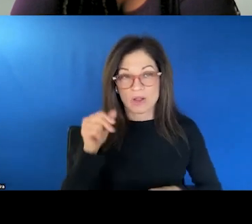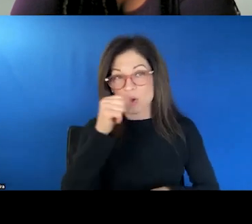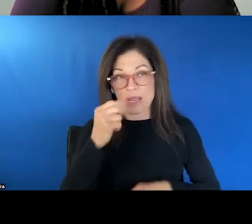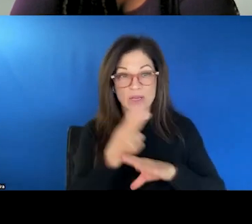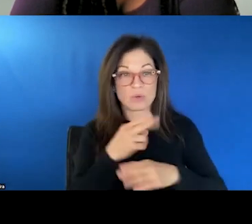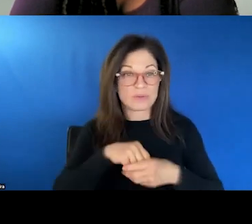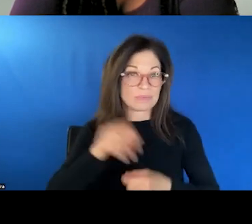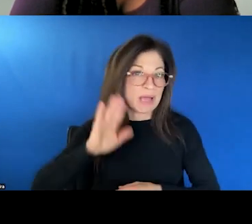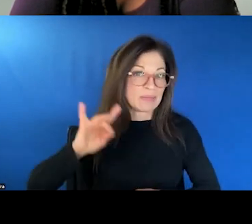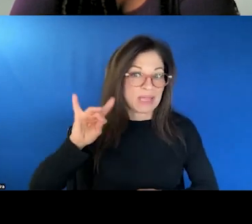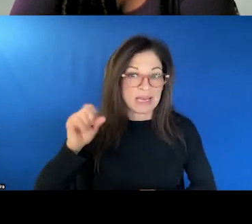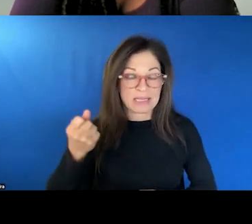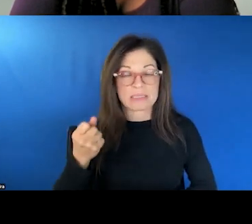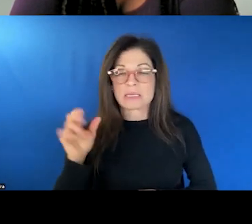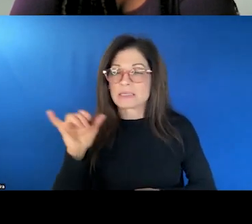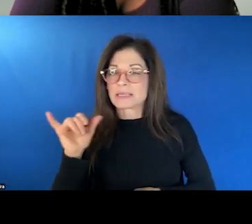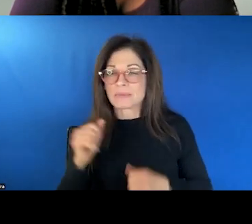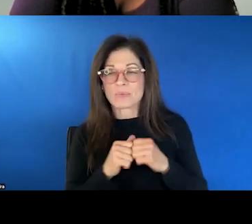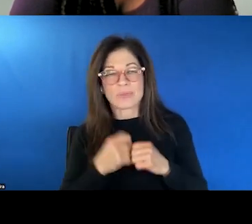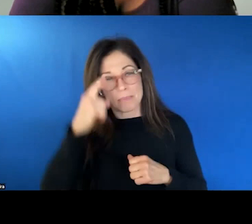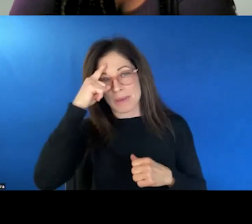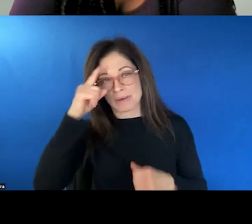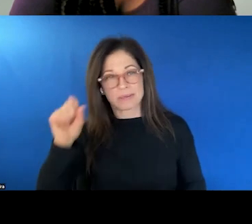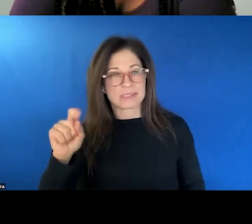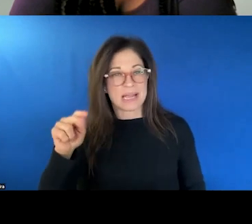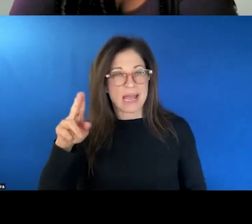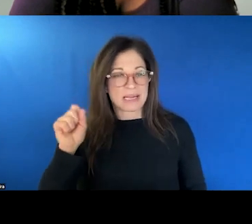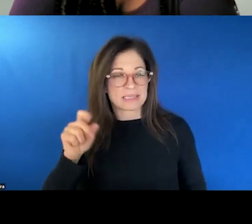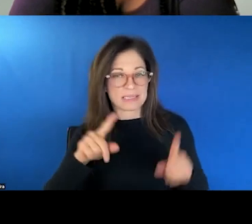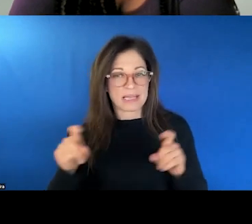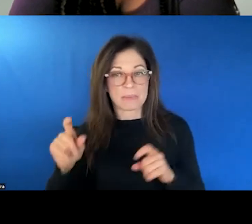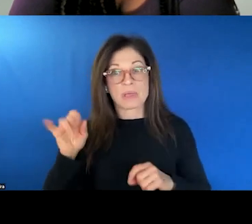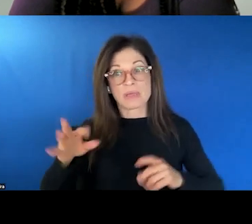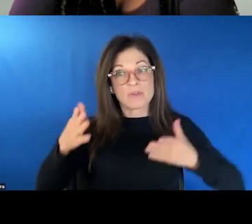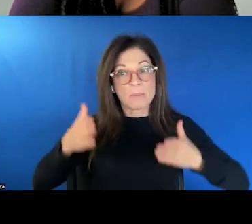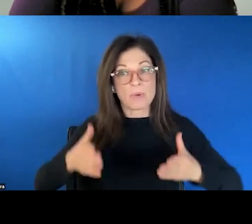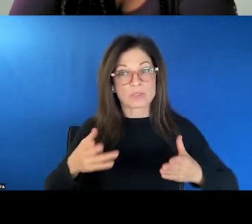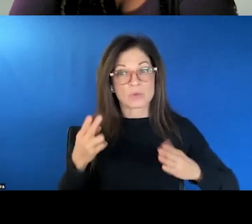OR WITH THE MENTAL STATUS EXAM. IF SOMEONE IS WEARING CLOTHING